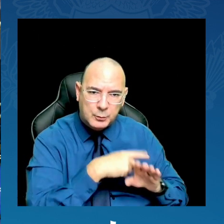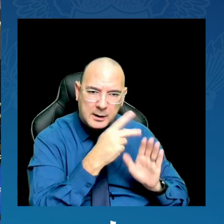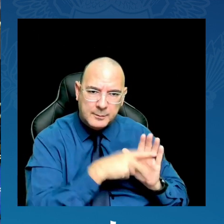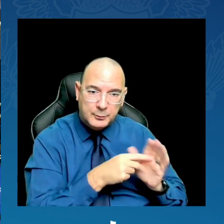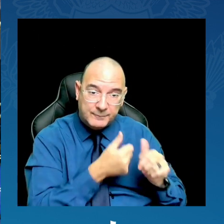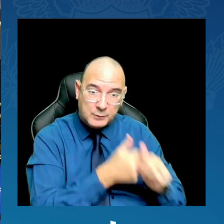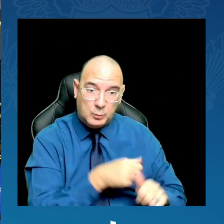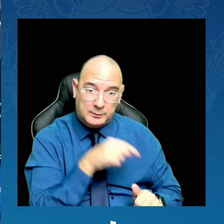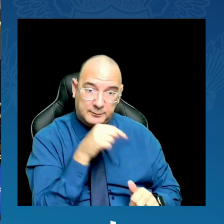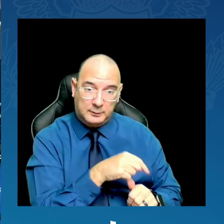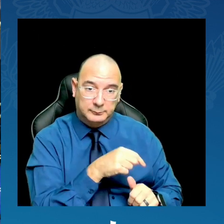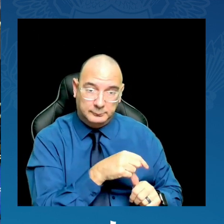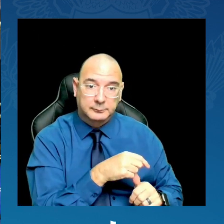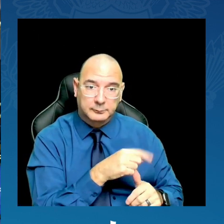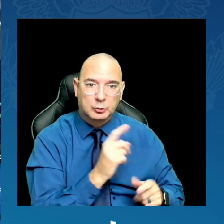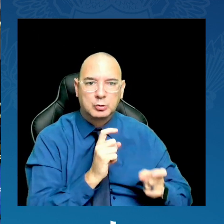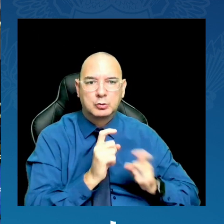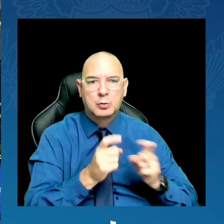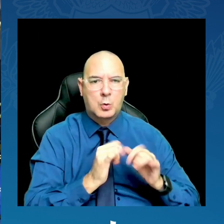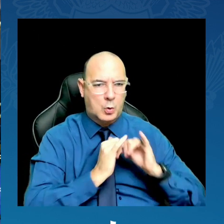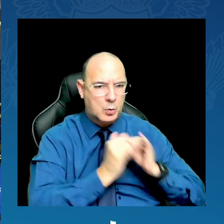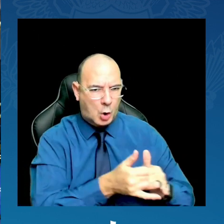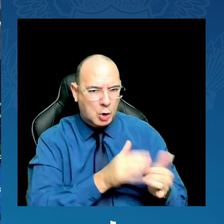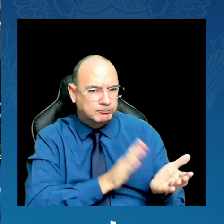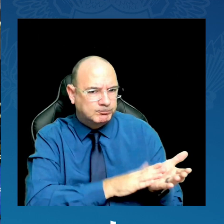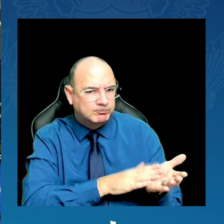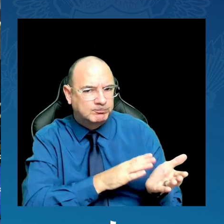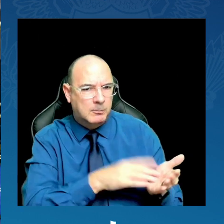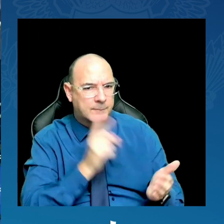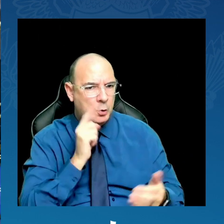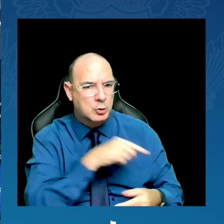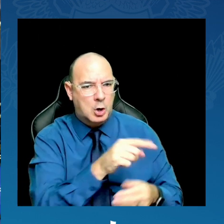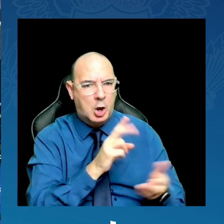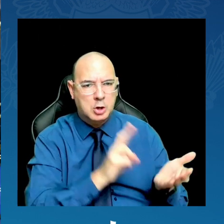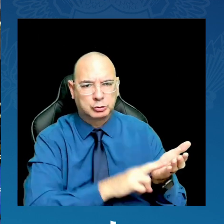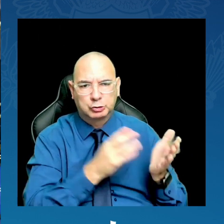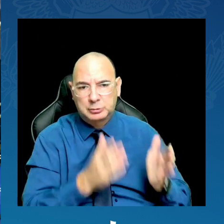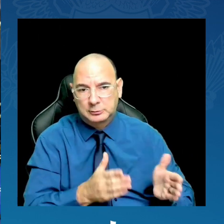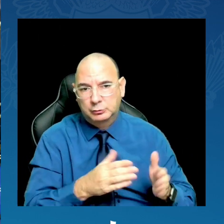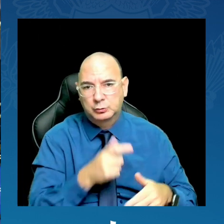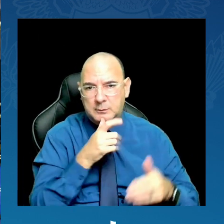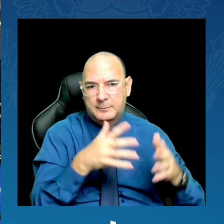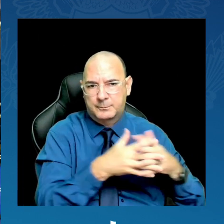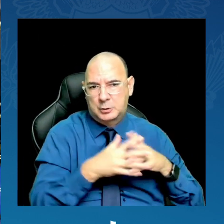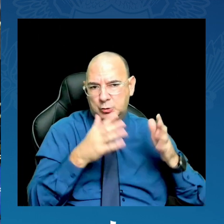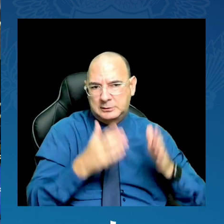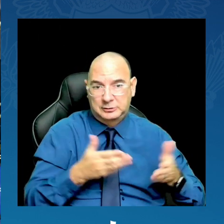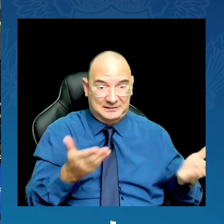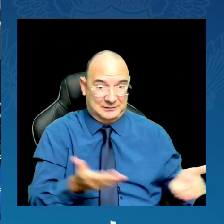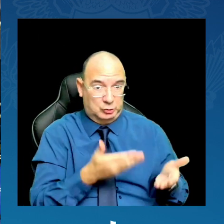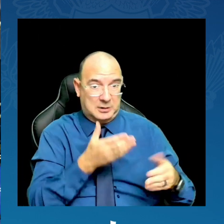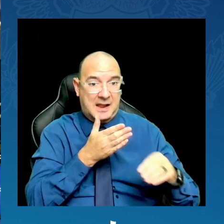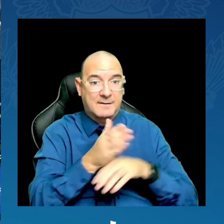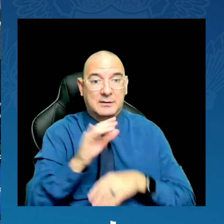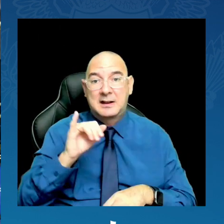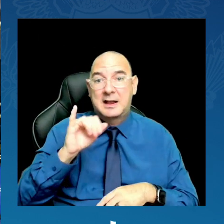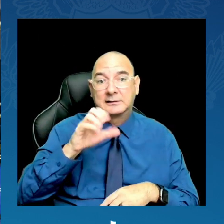to ensure an American presence after I assess retirement. These platforms, along with commercial suborbital services,